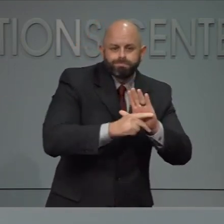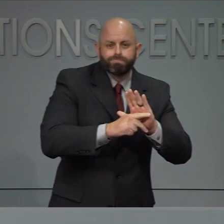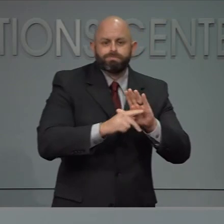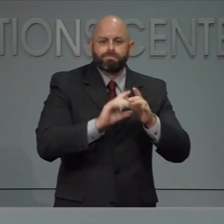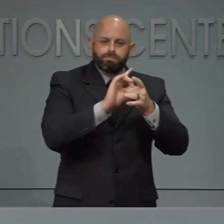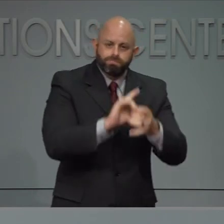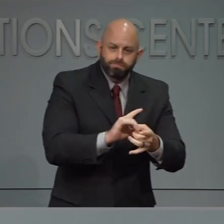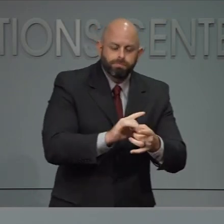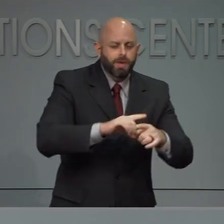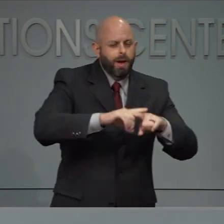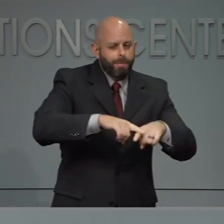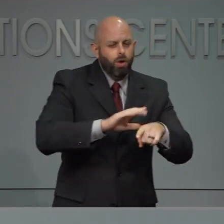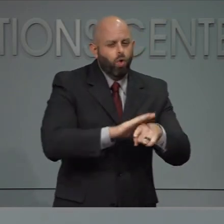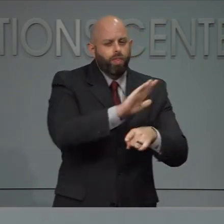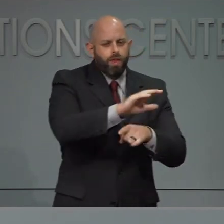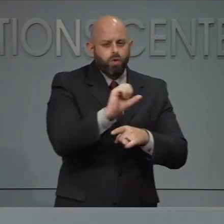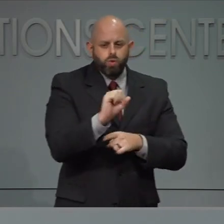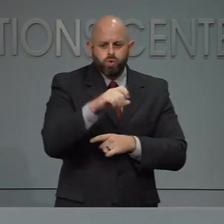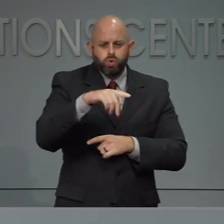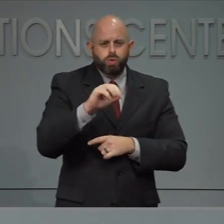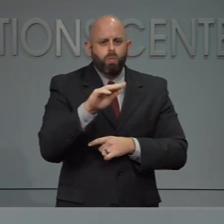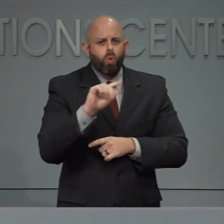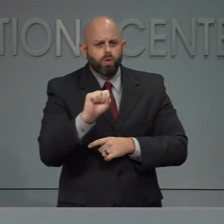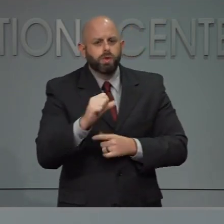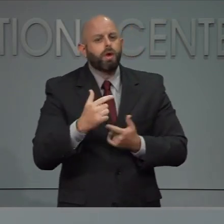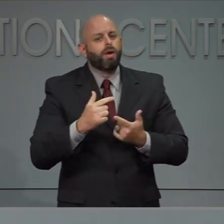DEPENDING ON THE SPORT THAT THEY PLAY BUT I KNOW A LOT OF